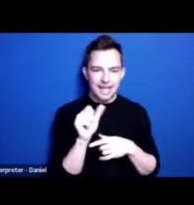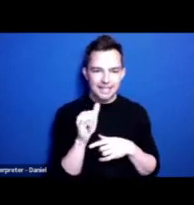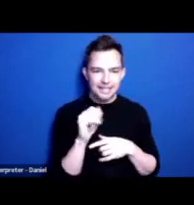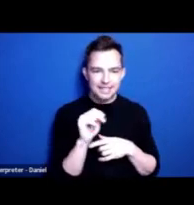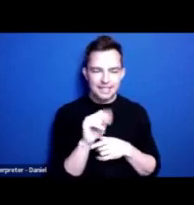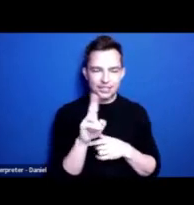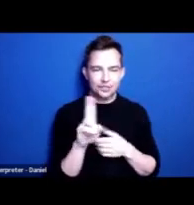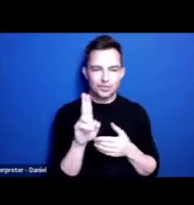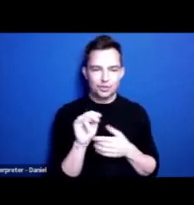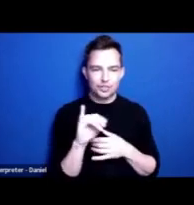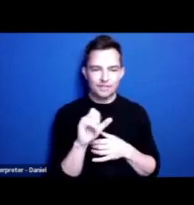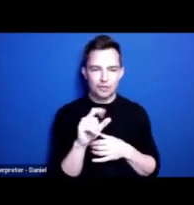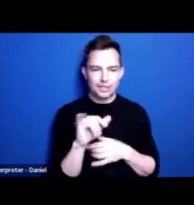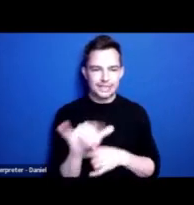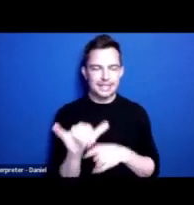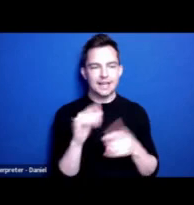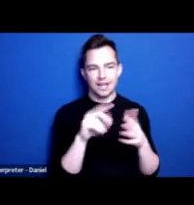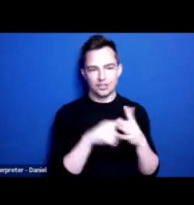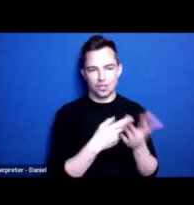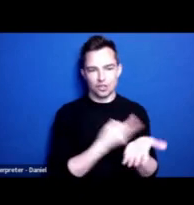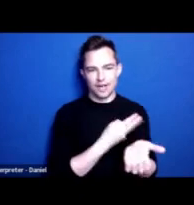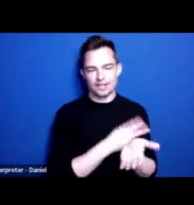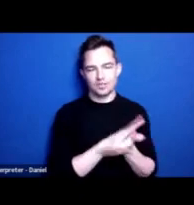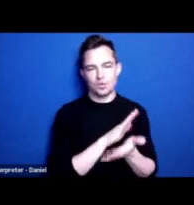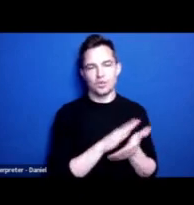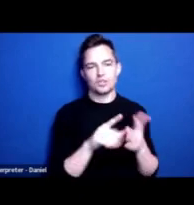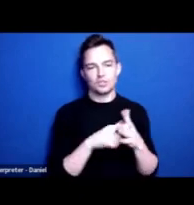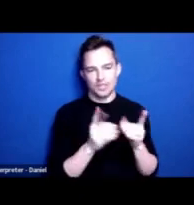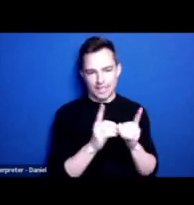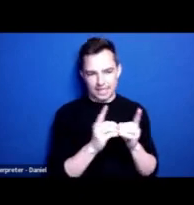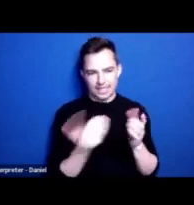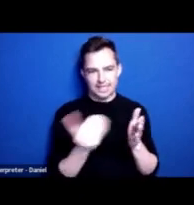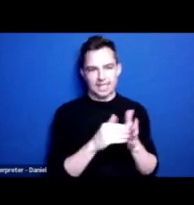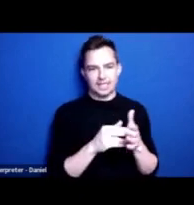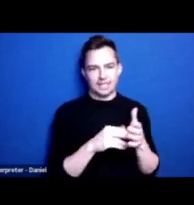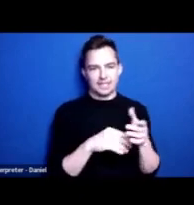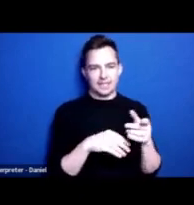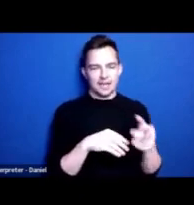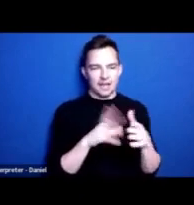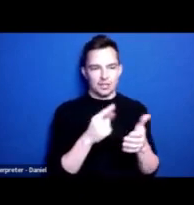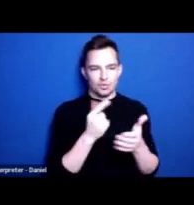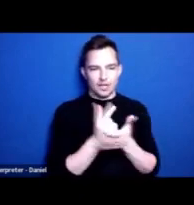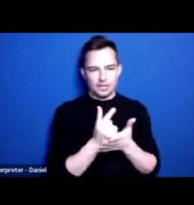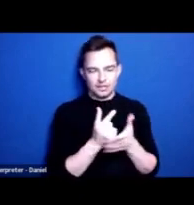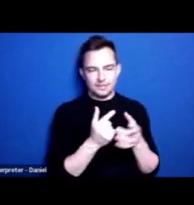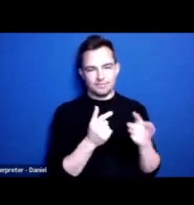grad school. I started dating again, I graduated. I got a full time job. I was living